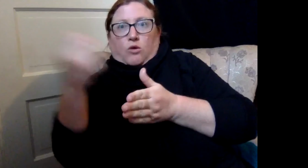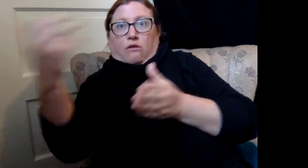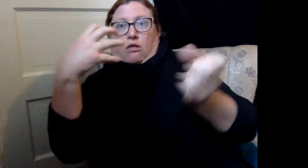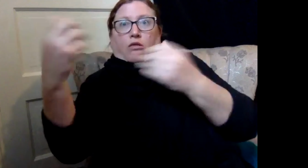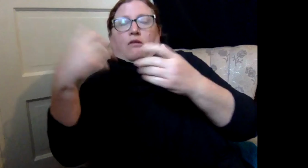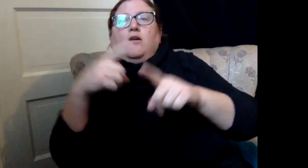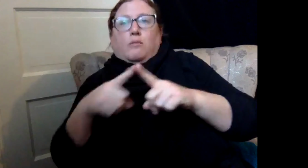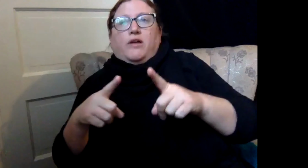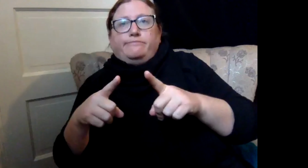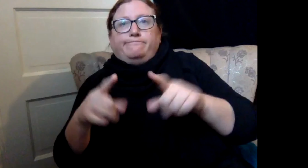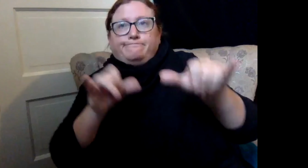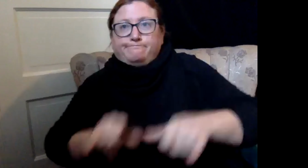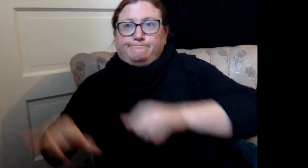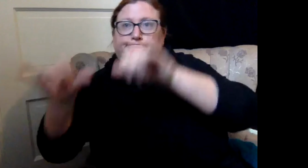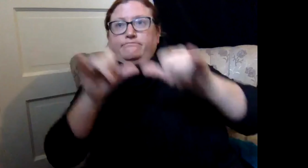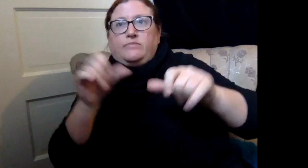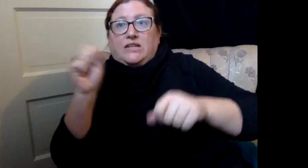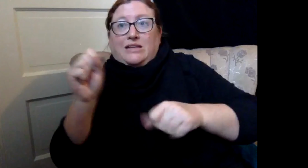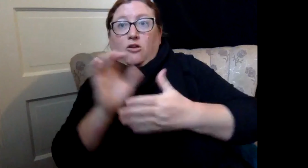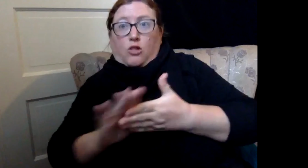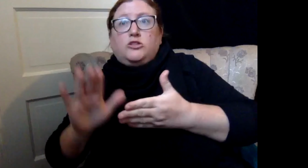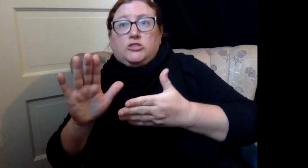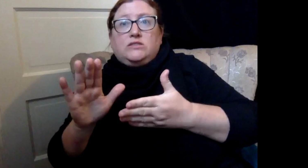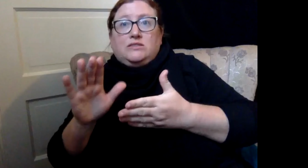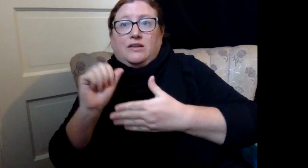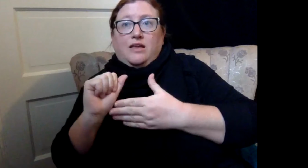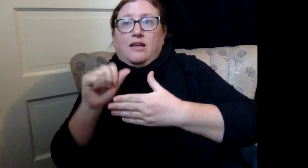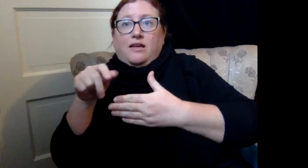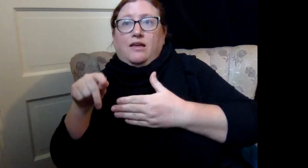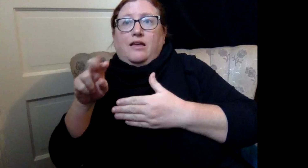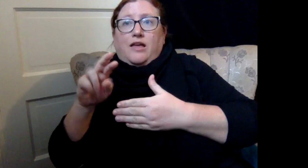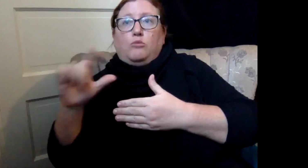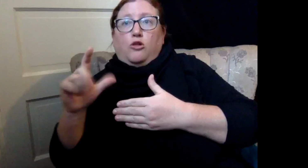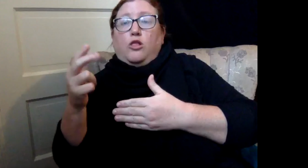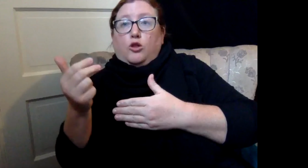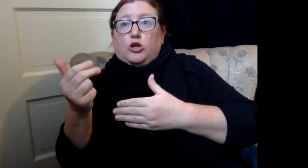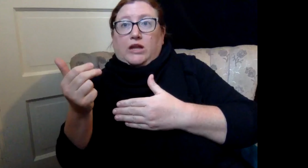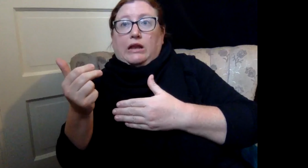legislation and guidance that we are receiving. But this is consistent across Seattle